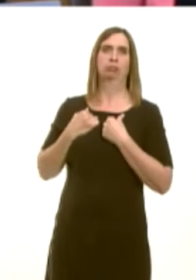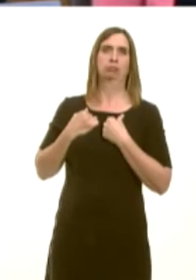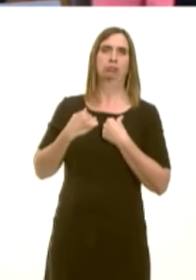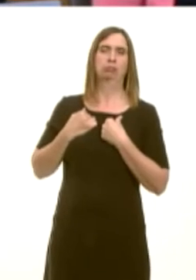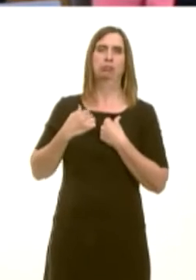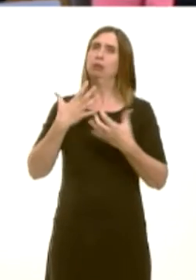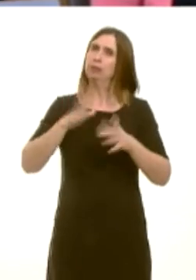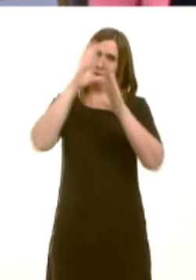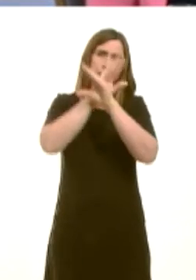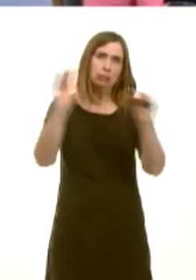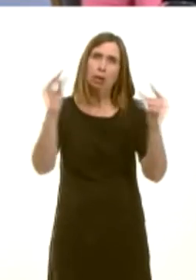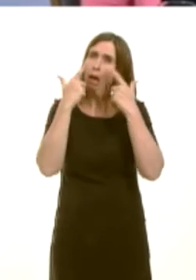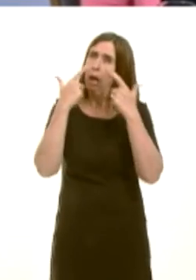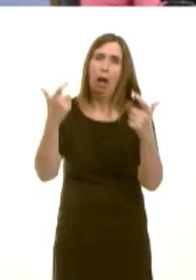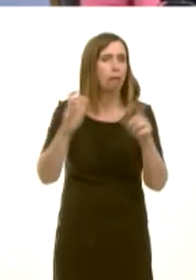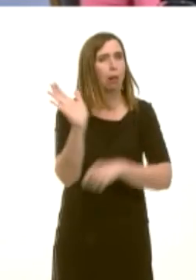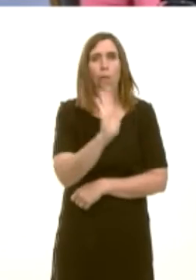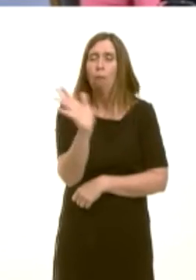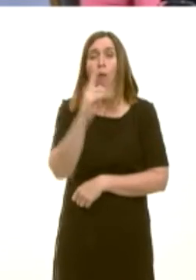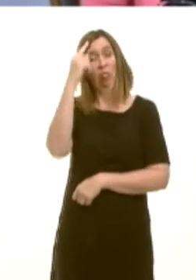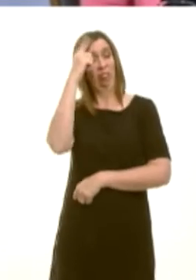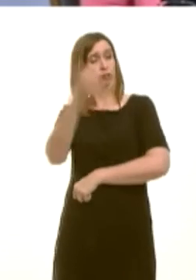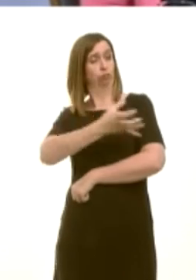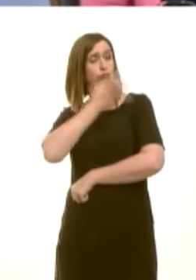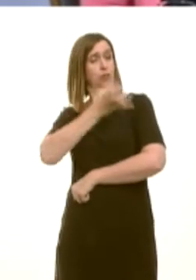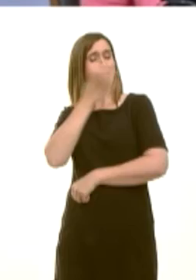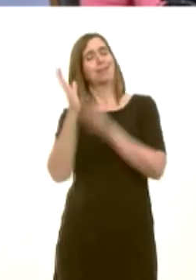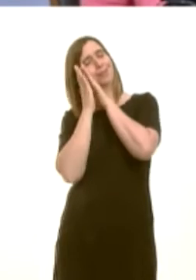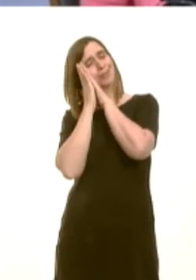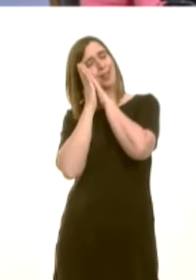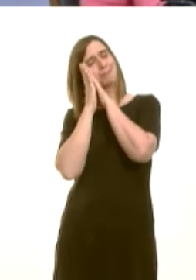and that a nightís sleep is not enough to rid the body of alcohol to a level where they